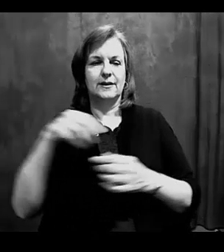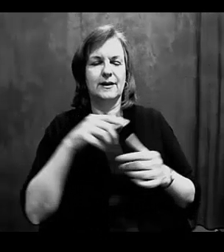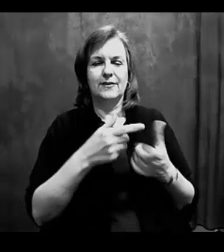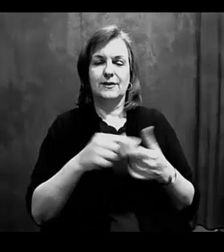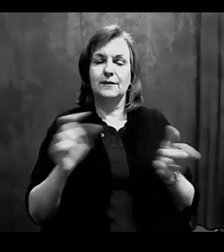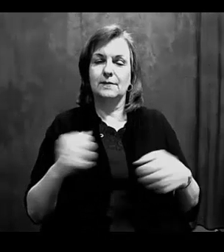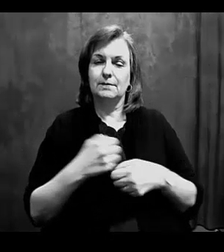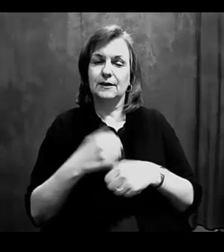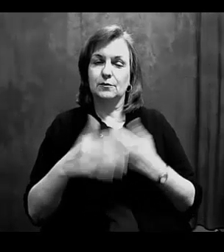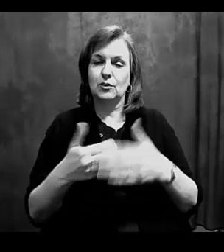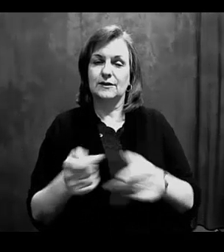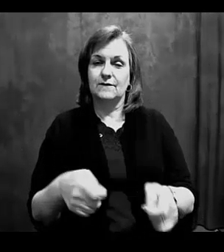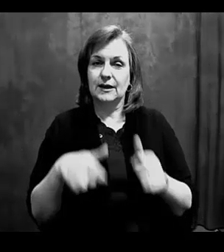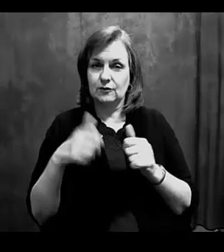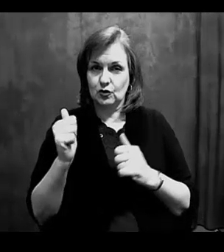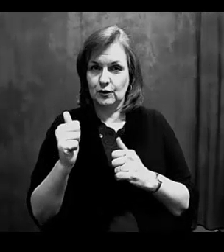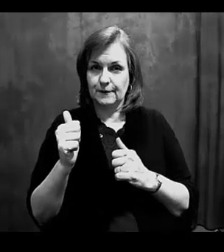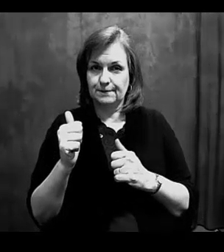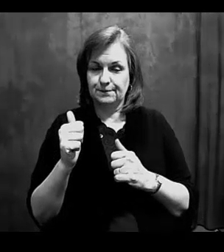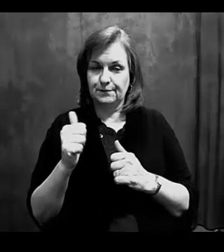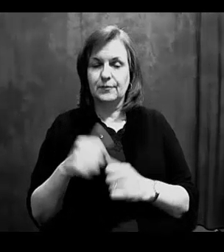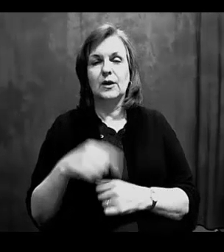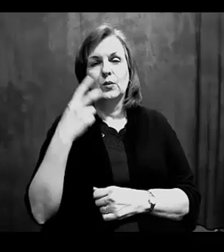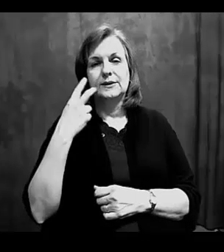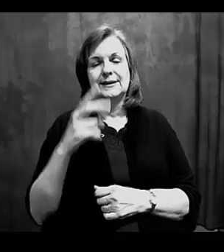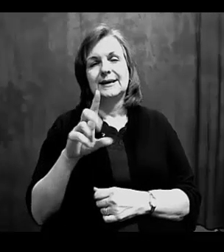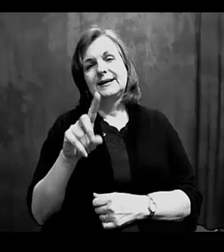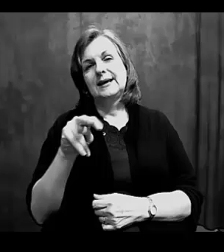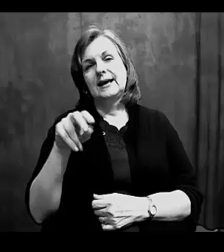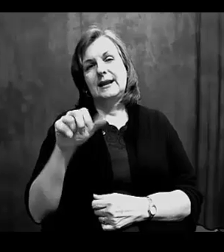speeding up this process